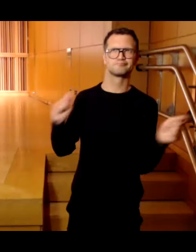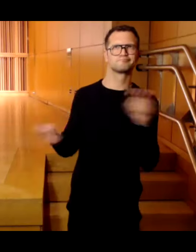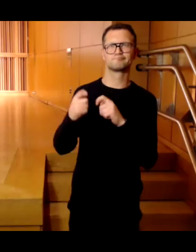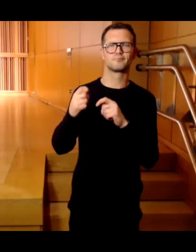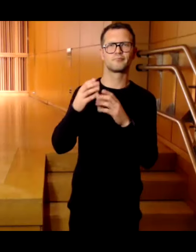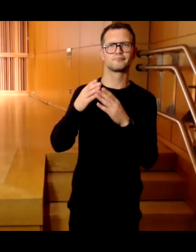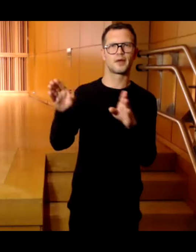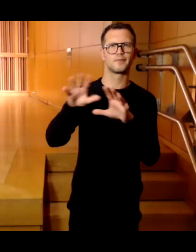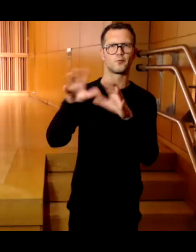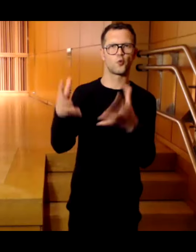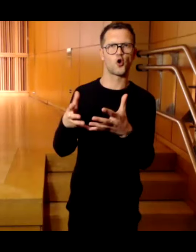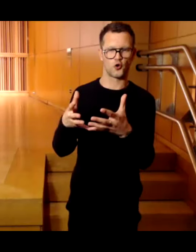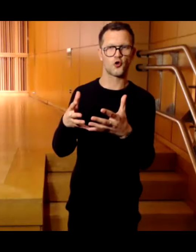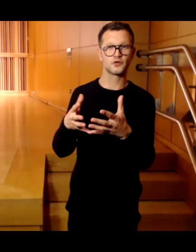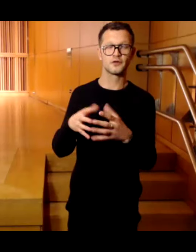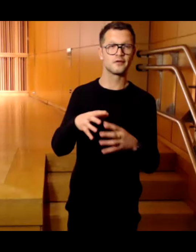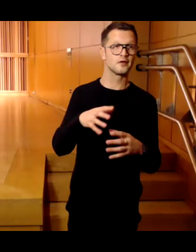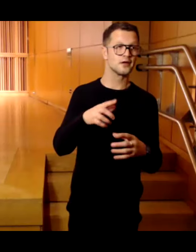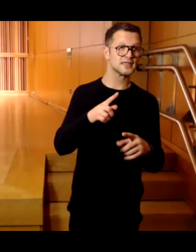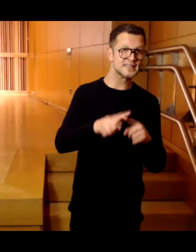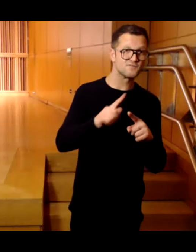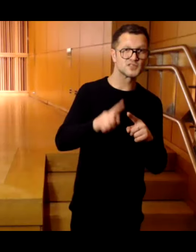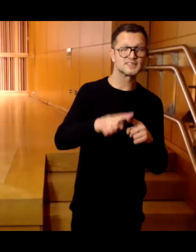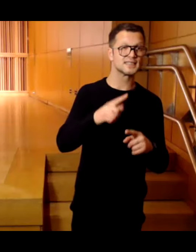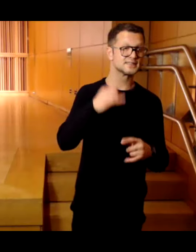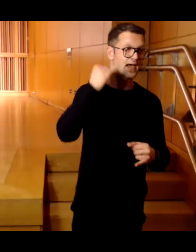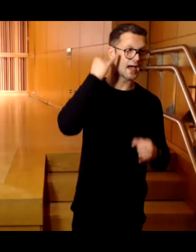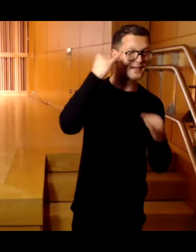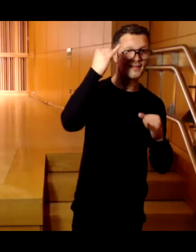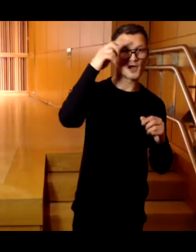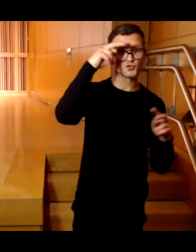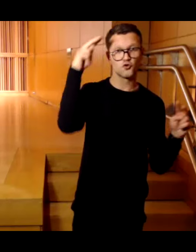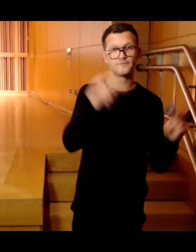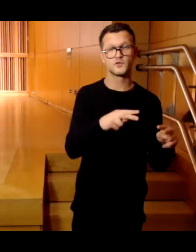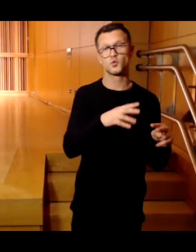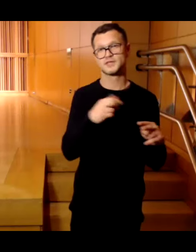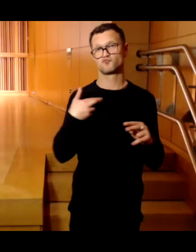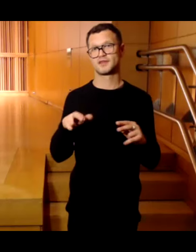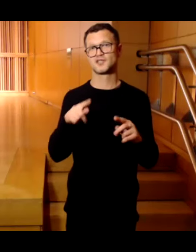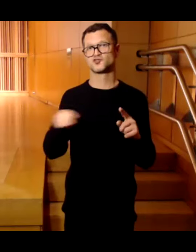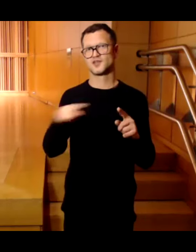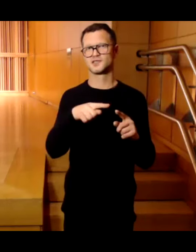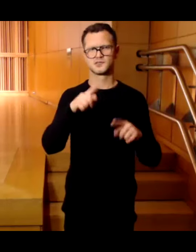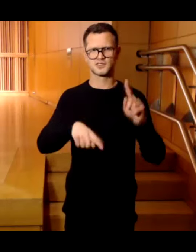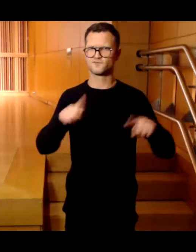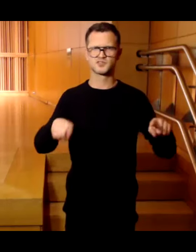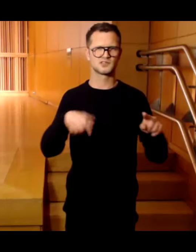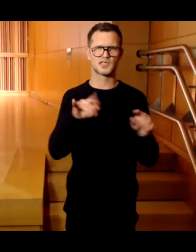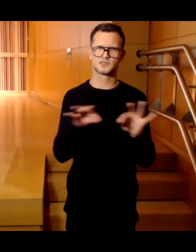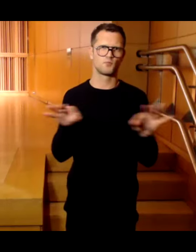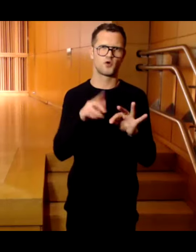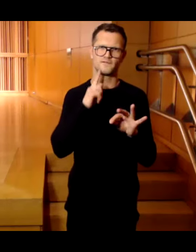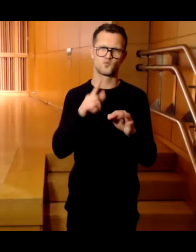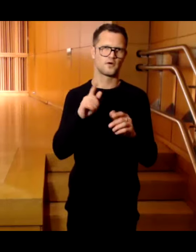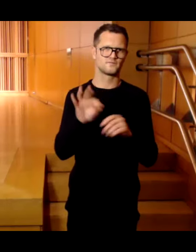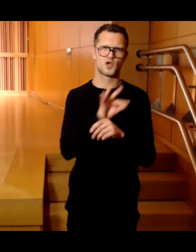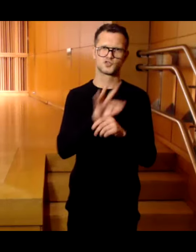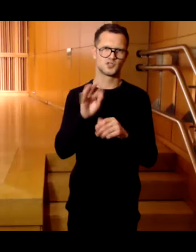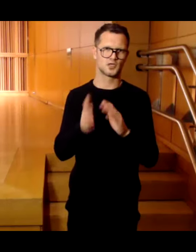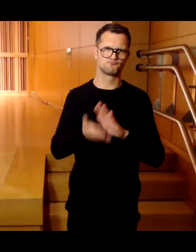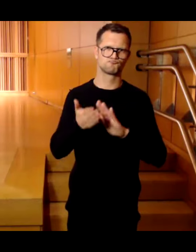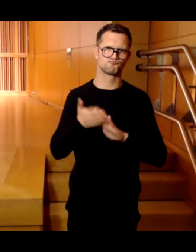And which difference, including religious and ideological difference. is understood to be necessary and beneficial for the proper functioning of state and society.